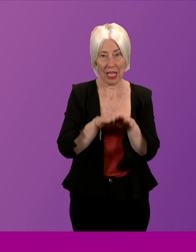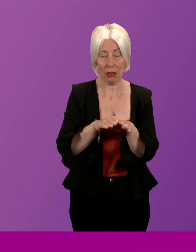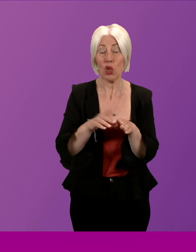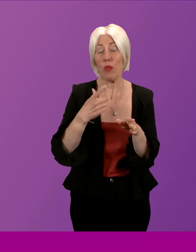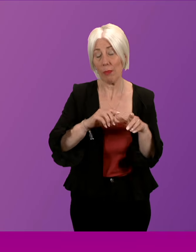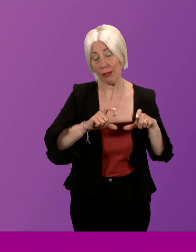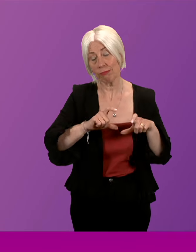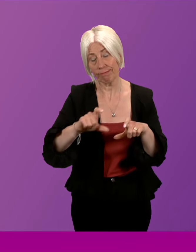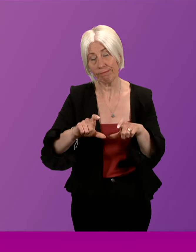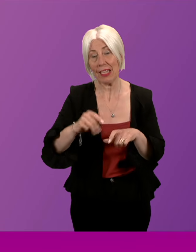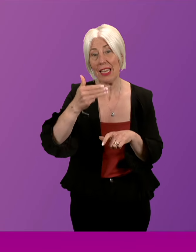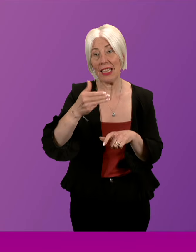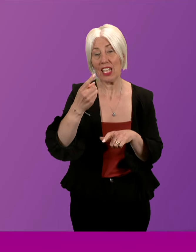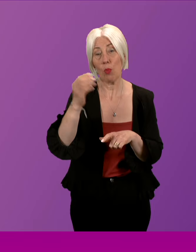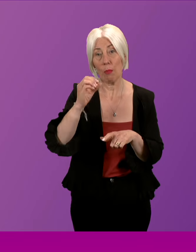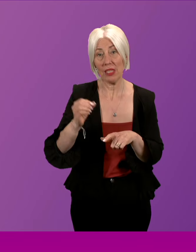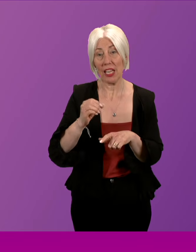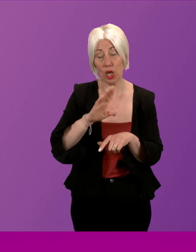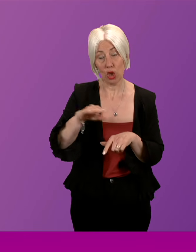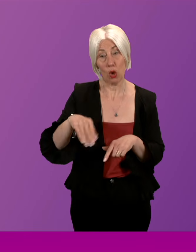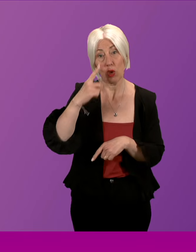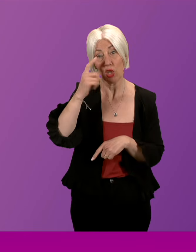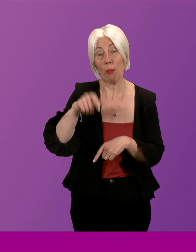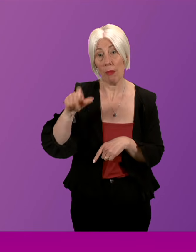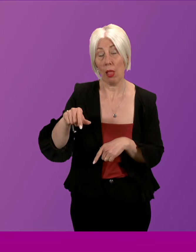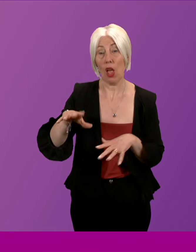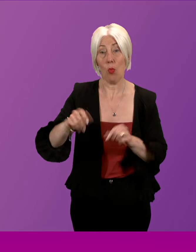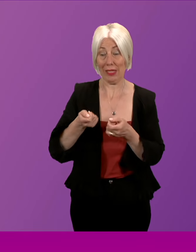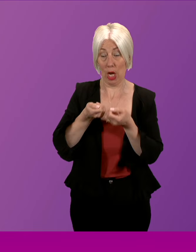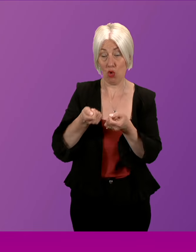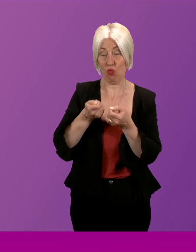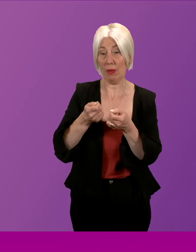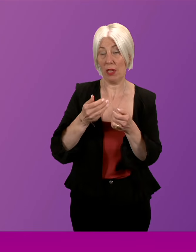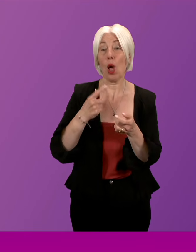with 91 per cent of children and young people starting treatment within 18 weeks of referral.